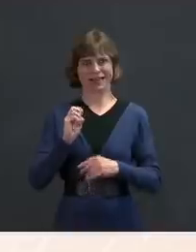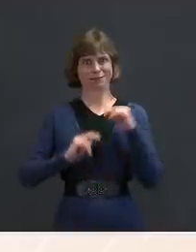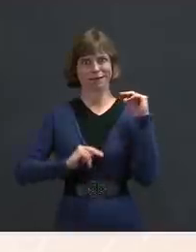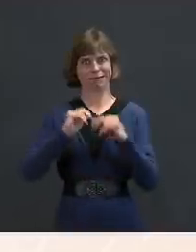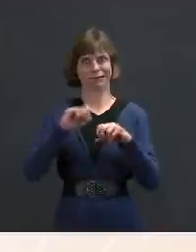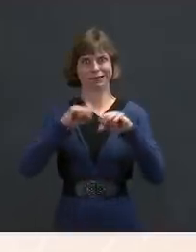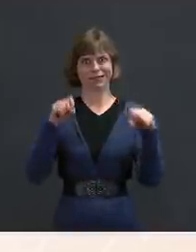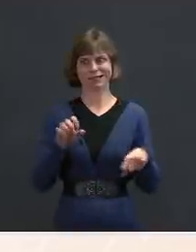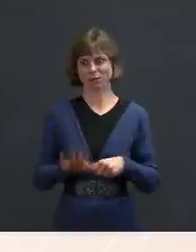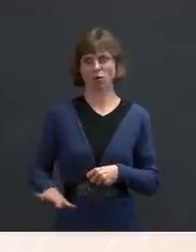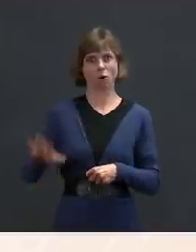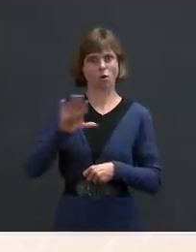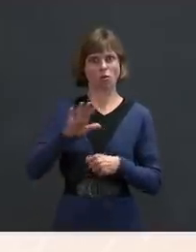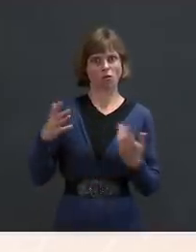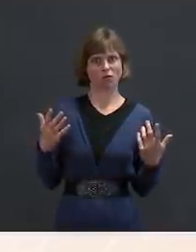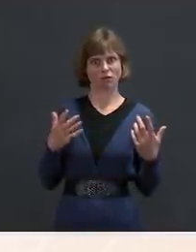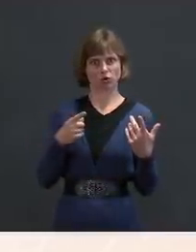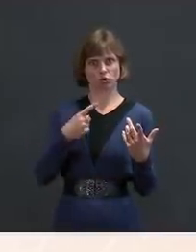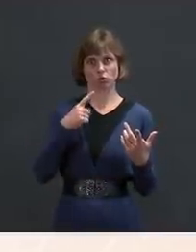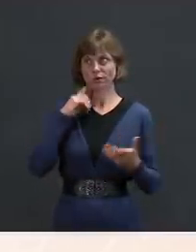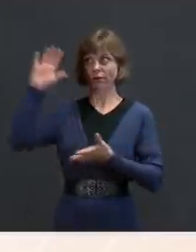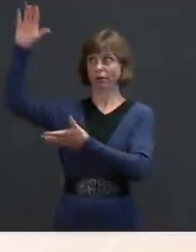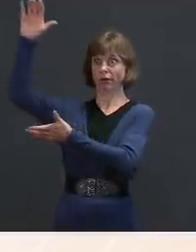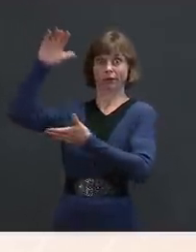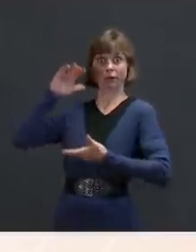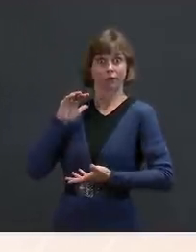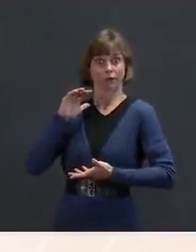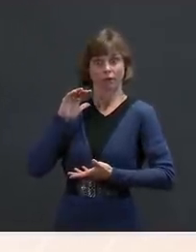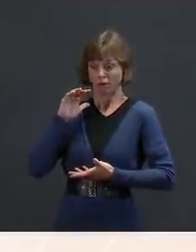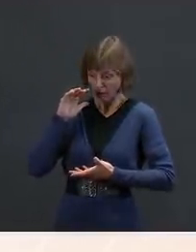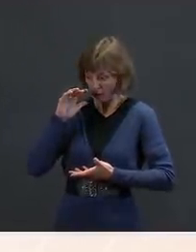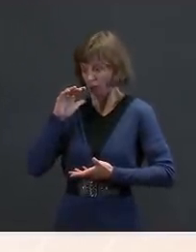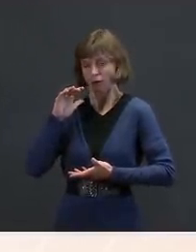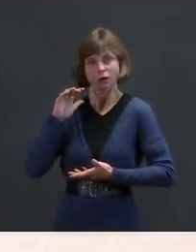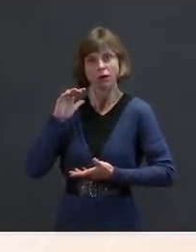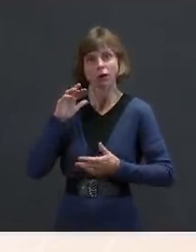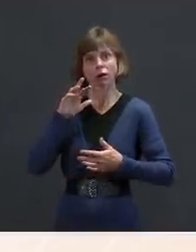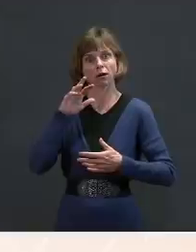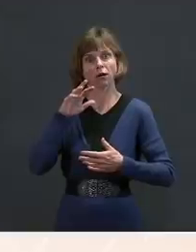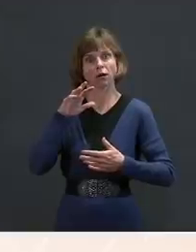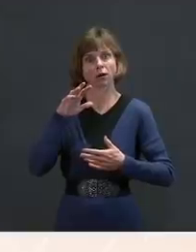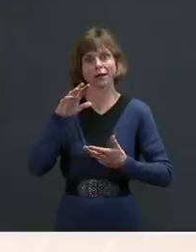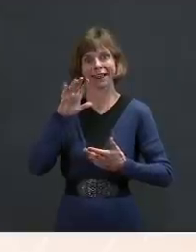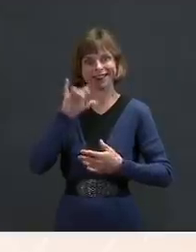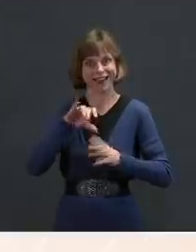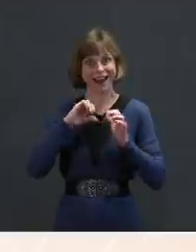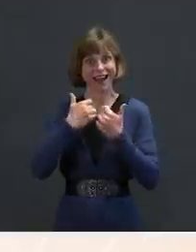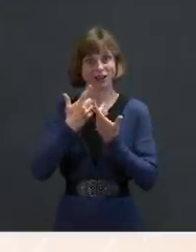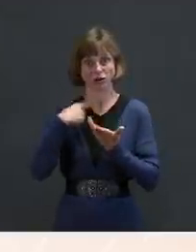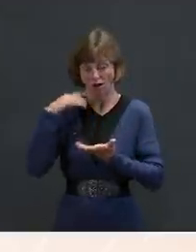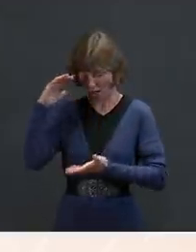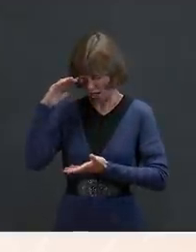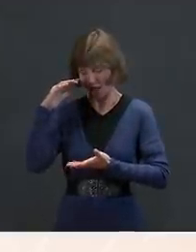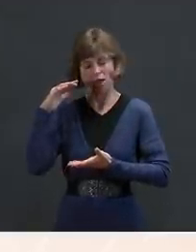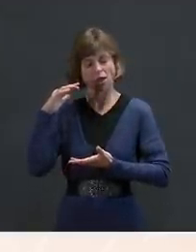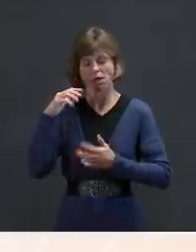and staffing that you say you inherited -- that were not there when you inherited the agency? And then also, on Family Reunification Task Force,